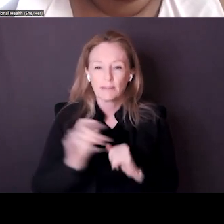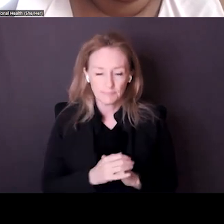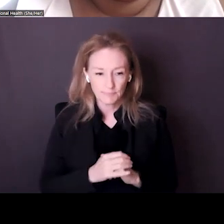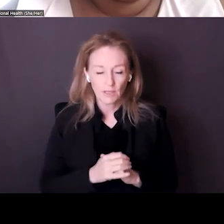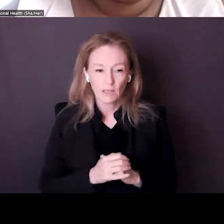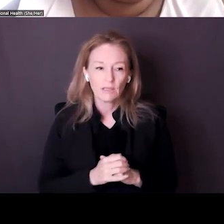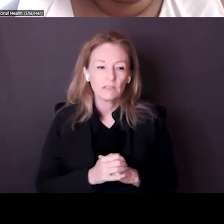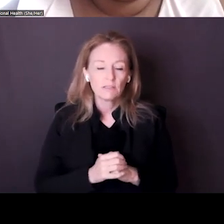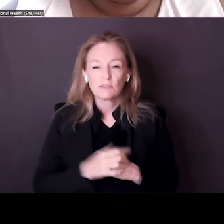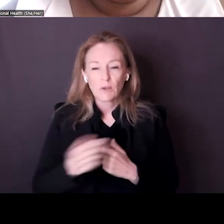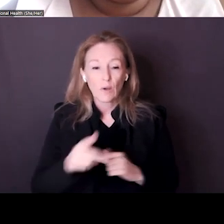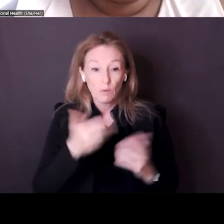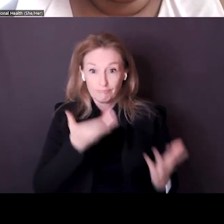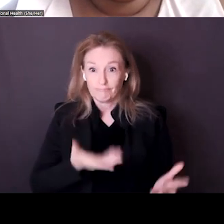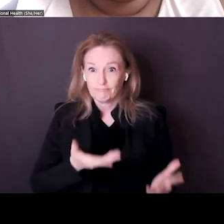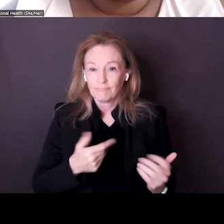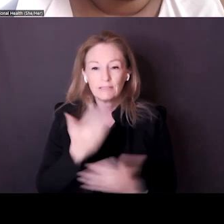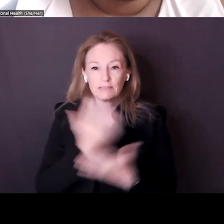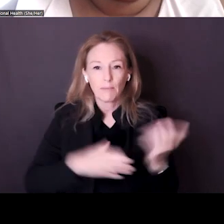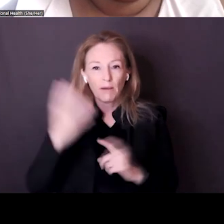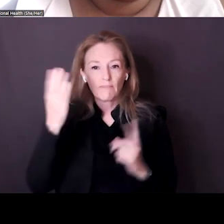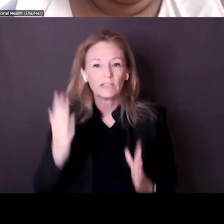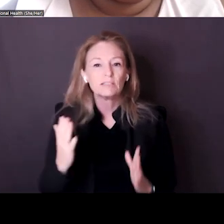OF THE SPEAKERS WHO HAVE BEEN ON THE JAM.